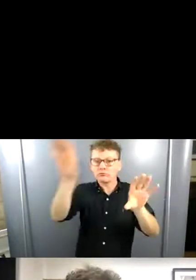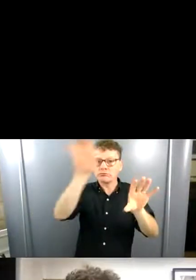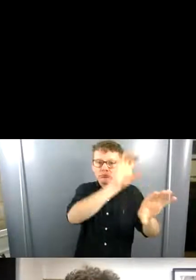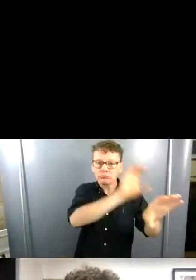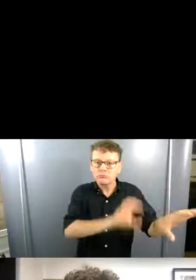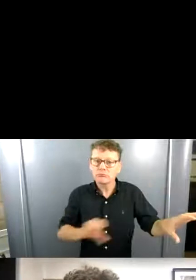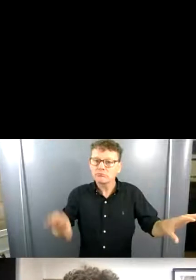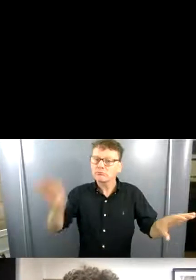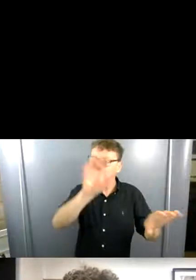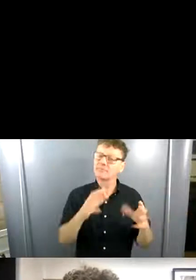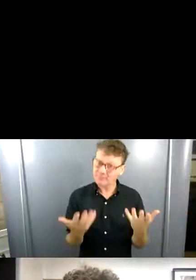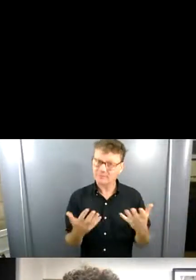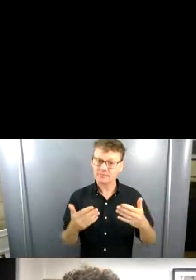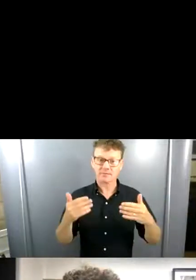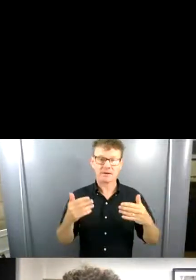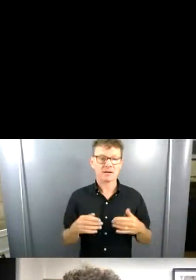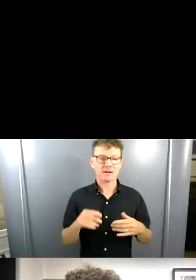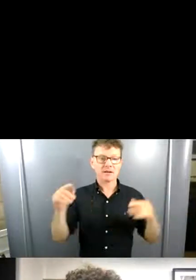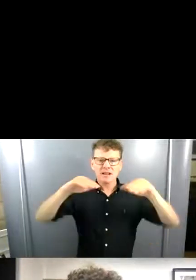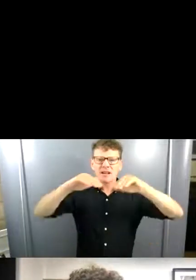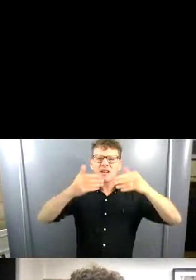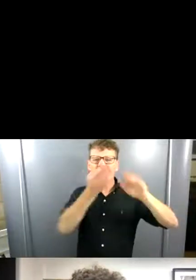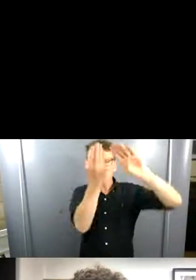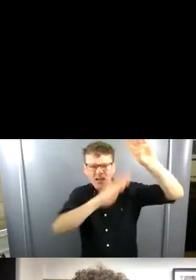and so these boundaries here of languages and the clan estates are